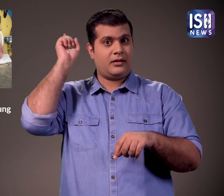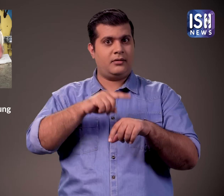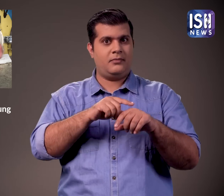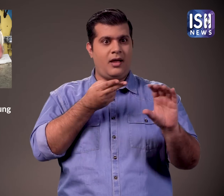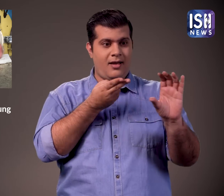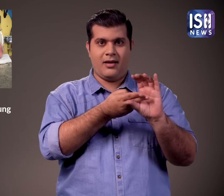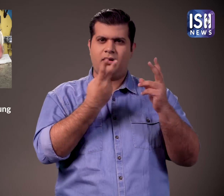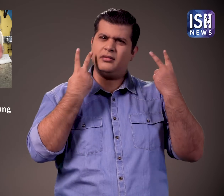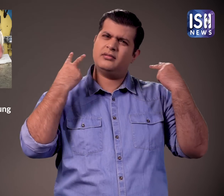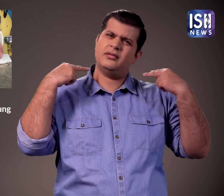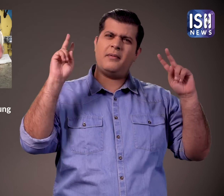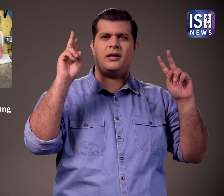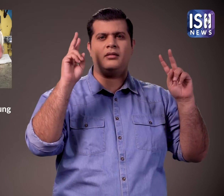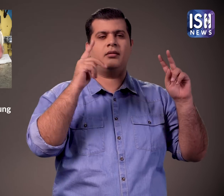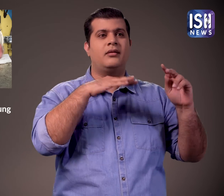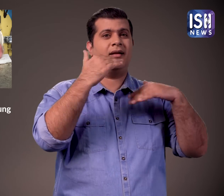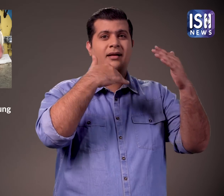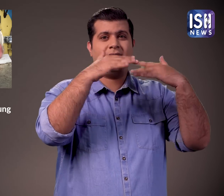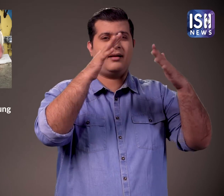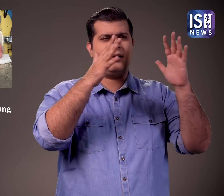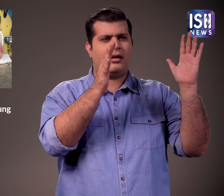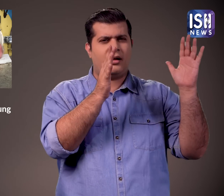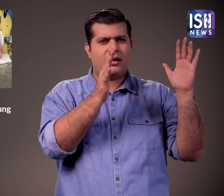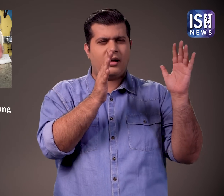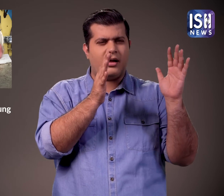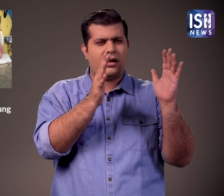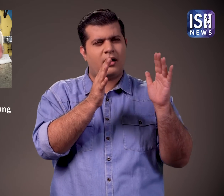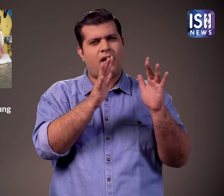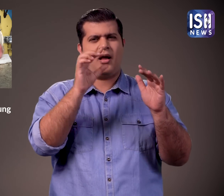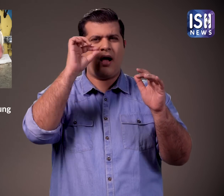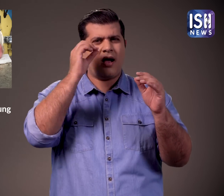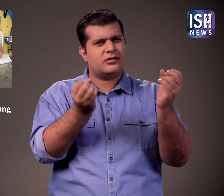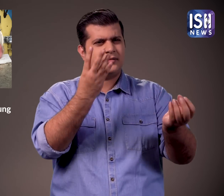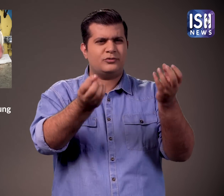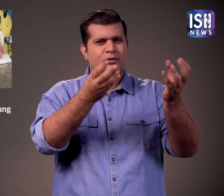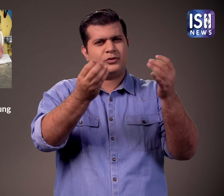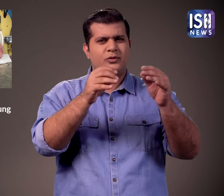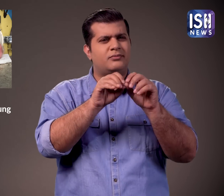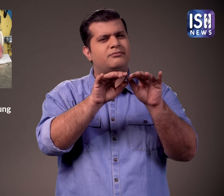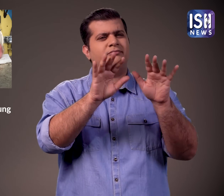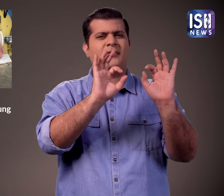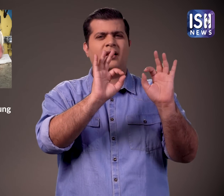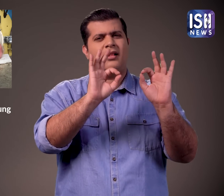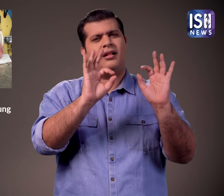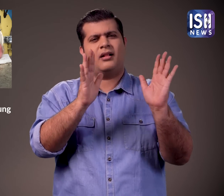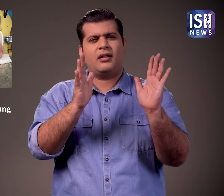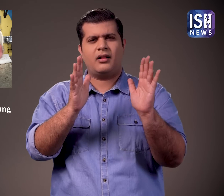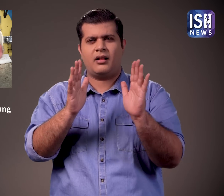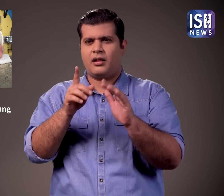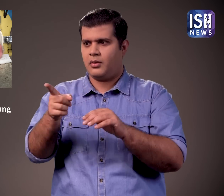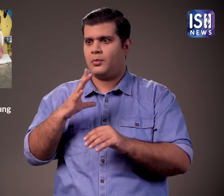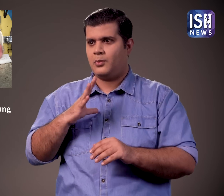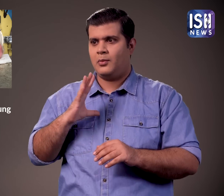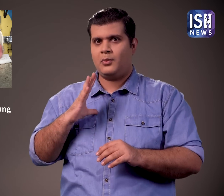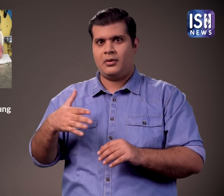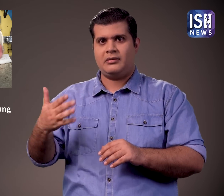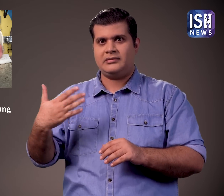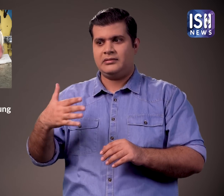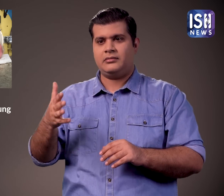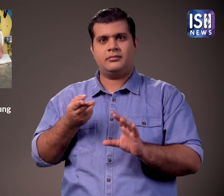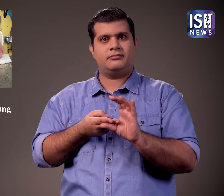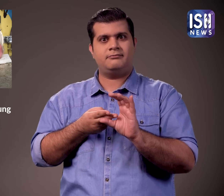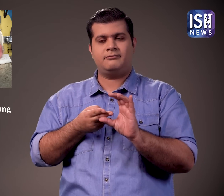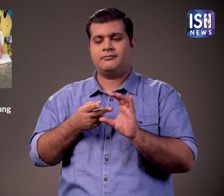In the past, many people needed iron lungs and died from the disease, but the introduction of polio vaccines greatly improved things.